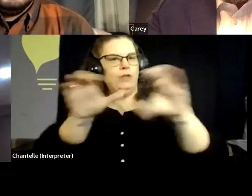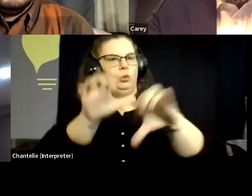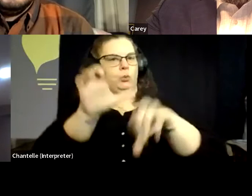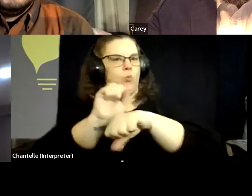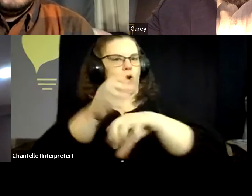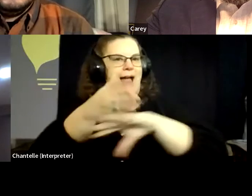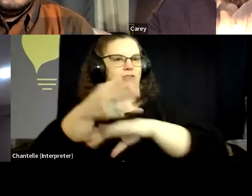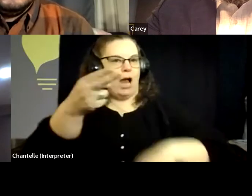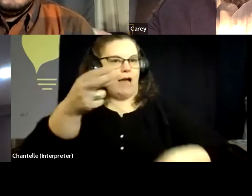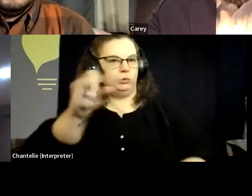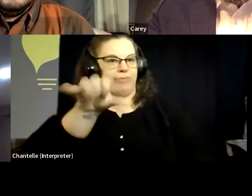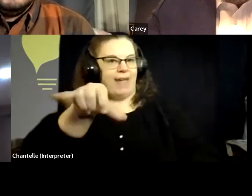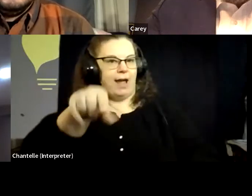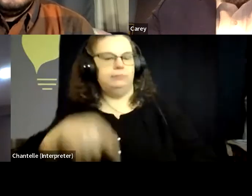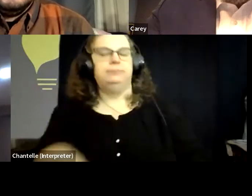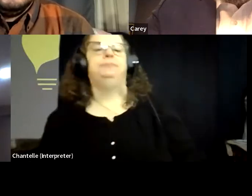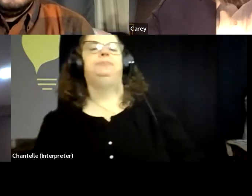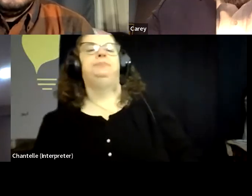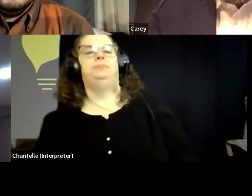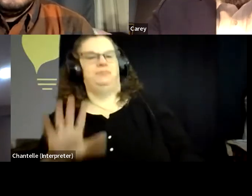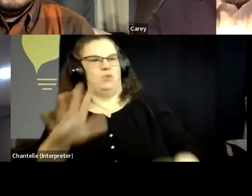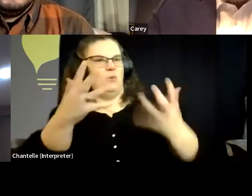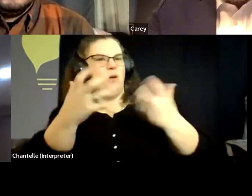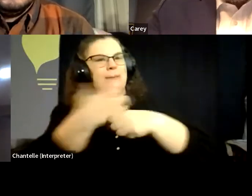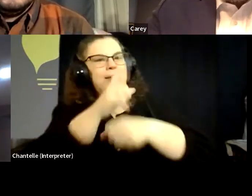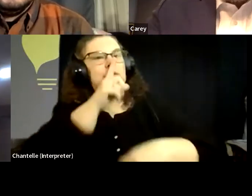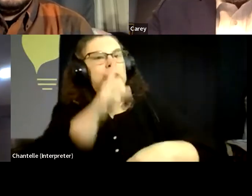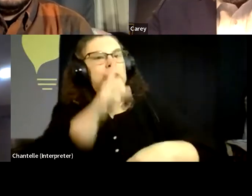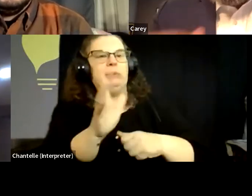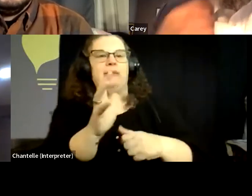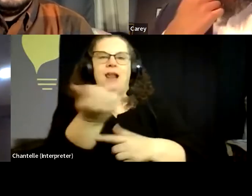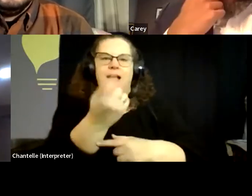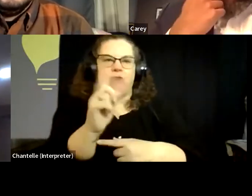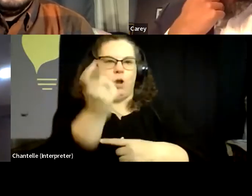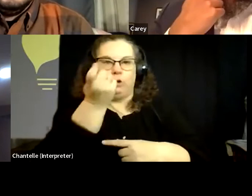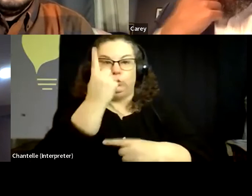. >> Right. We want to shake make sure that the Y